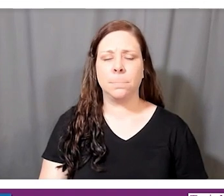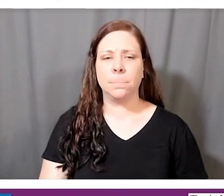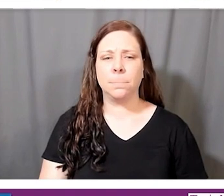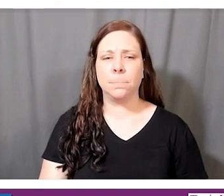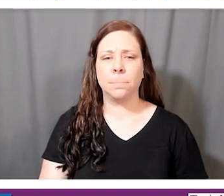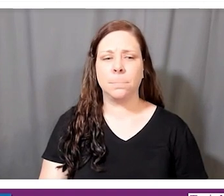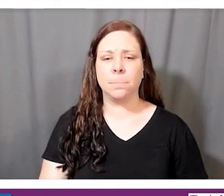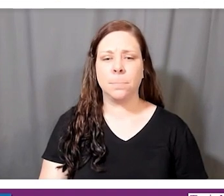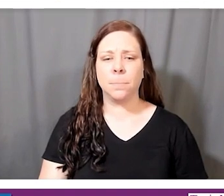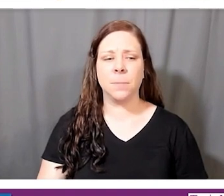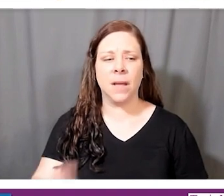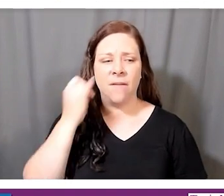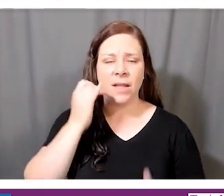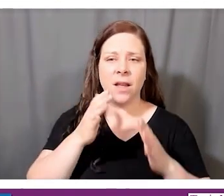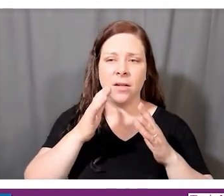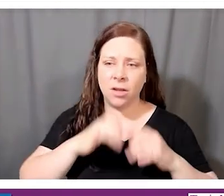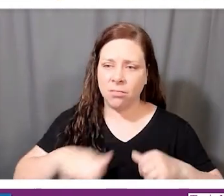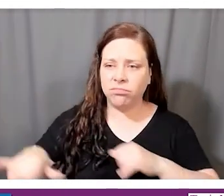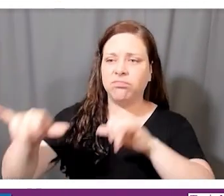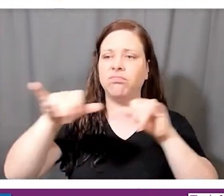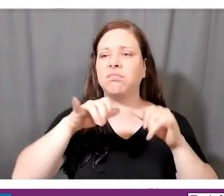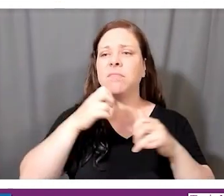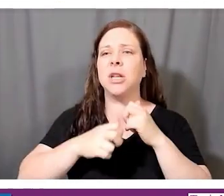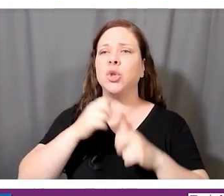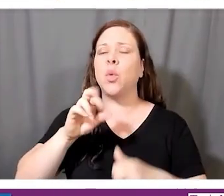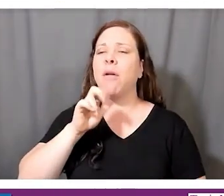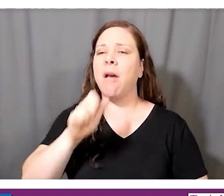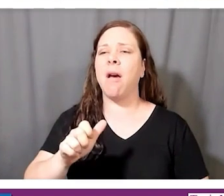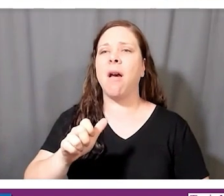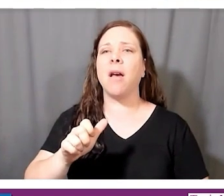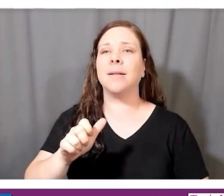whether that's a widespread issue or not. But that's a good point.